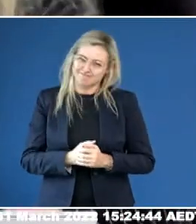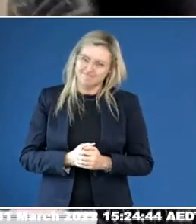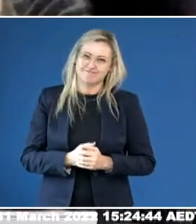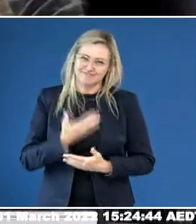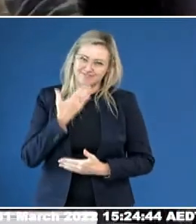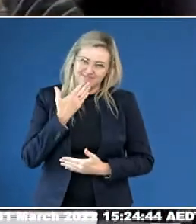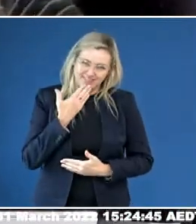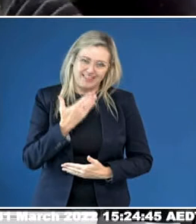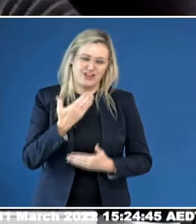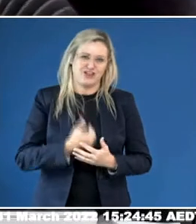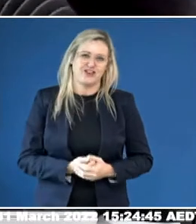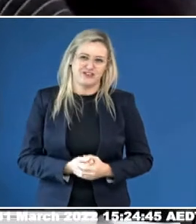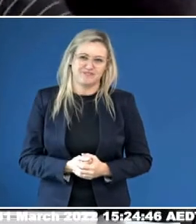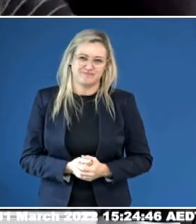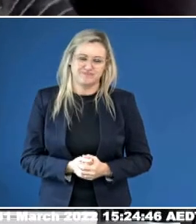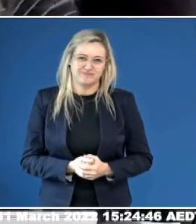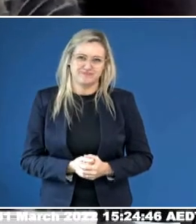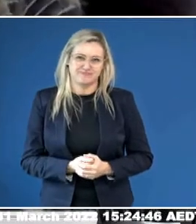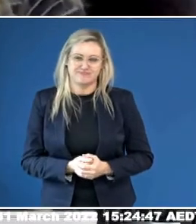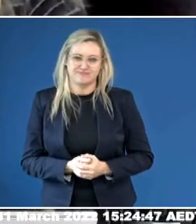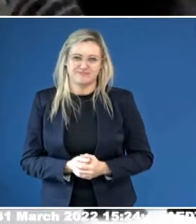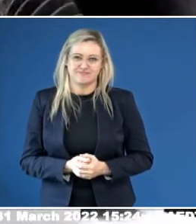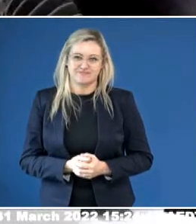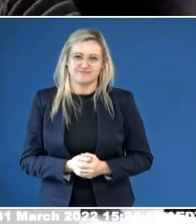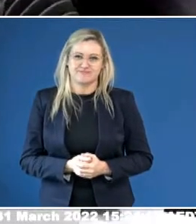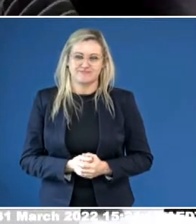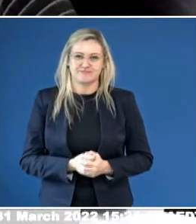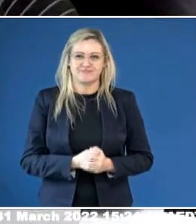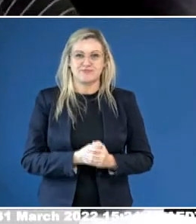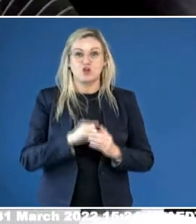And also I found your response to the paper and the 26 recommendations, and I'm glad they